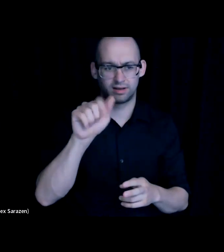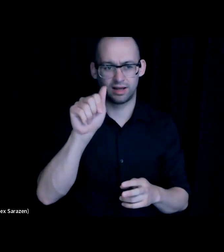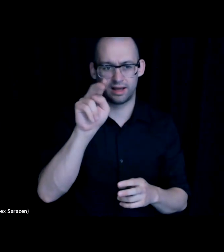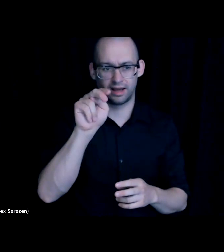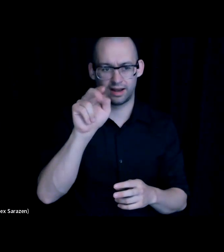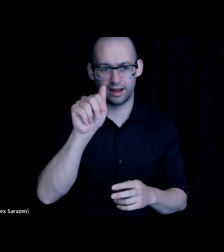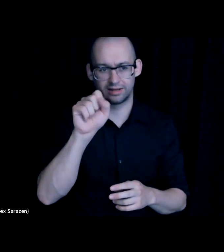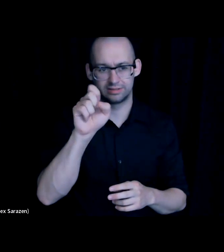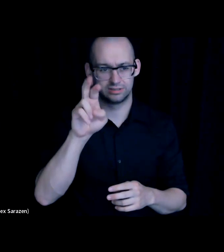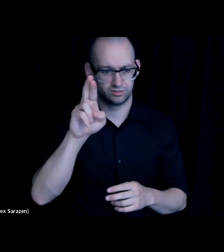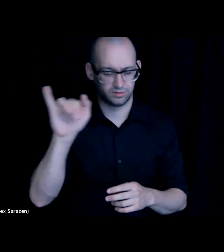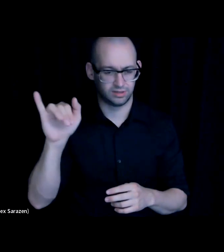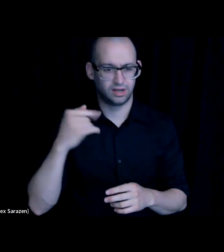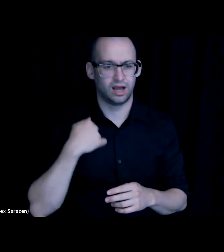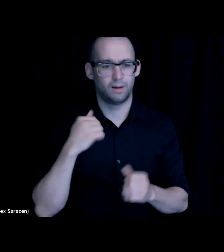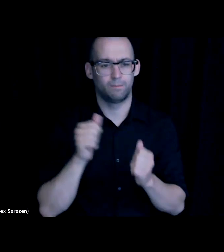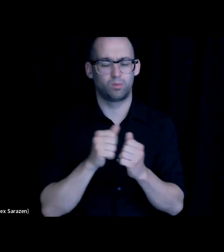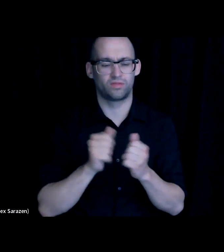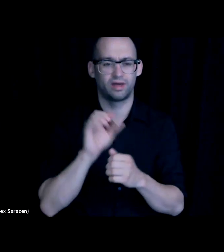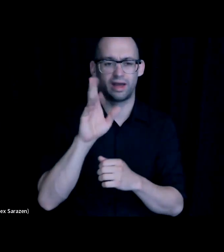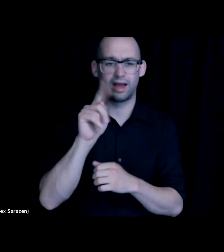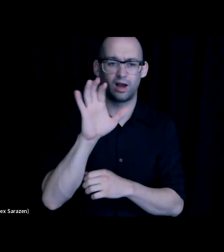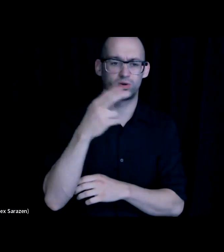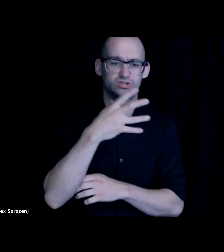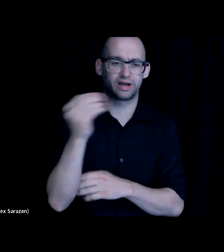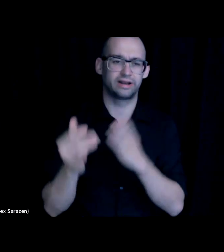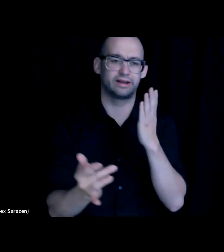called the Outreach and Technical Assistance Network. And we're essentially a State leadership